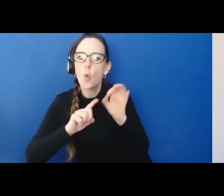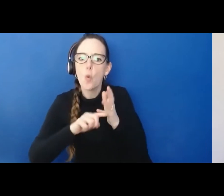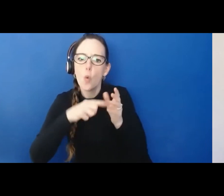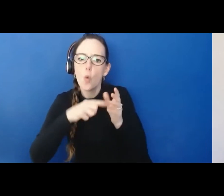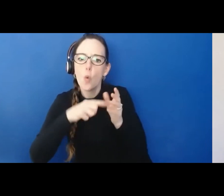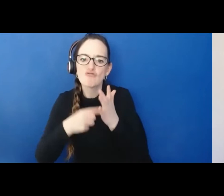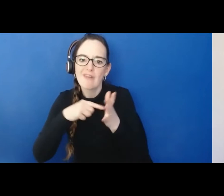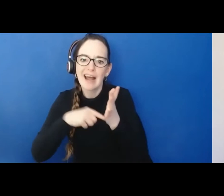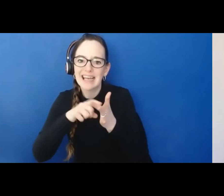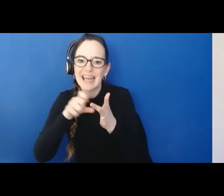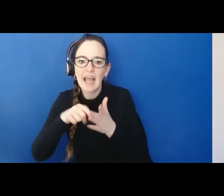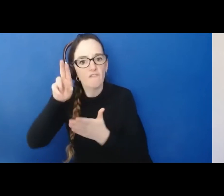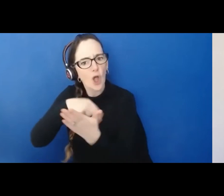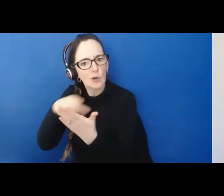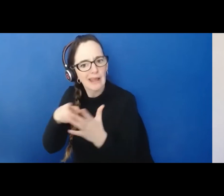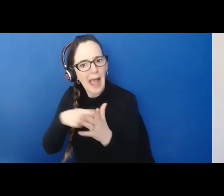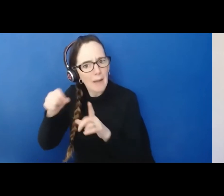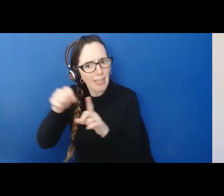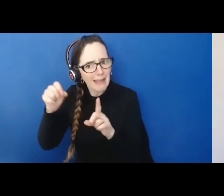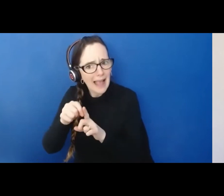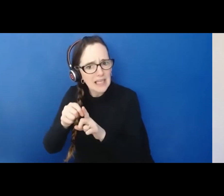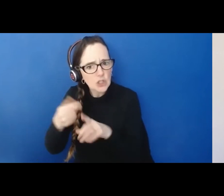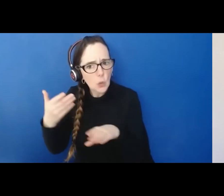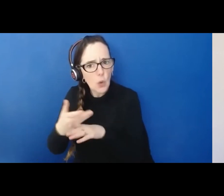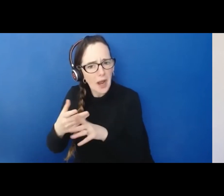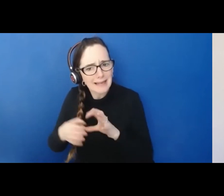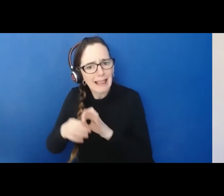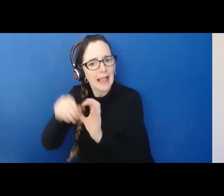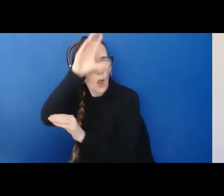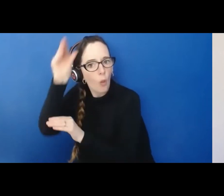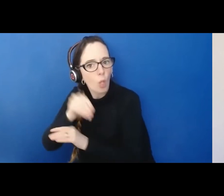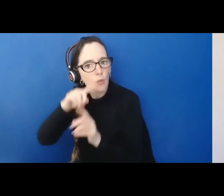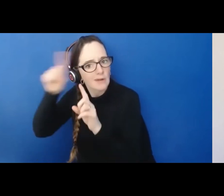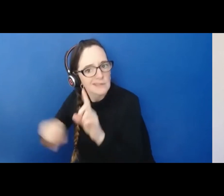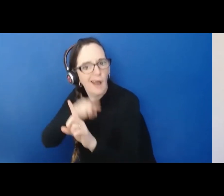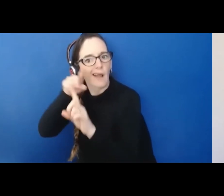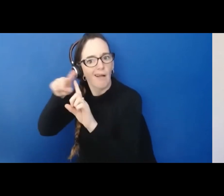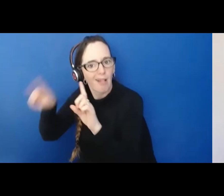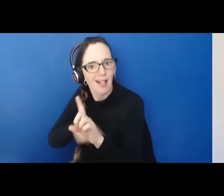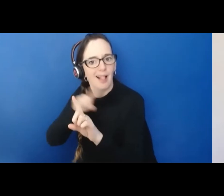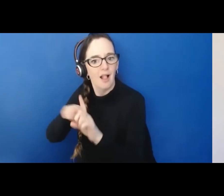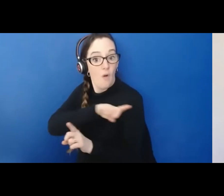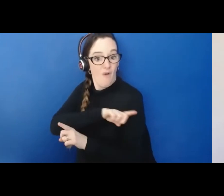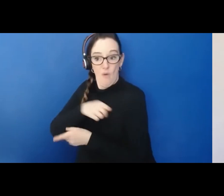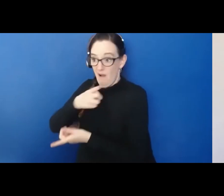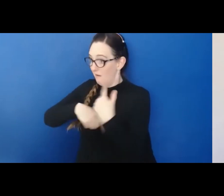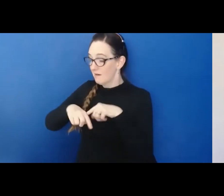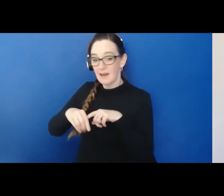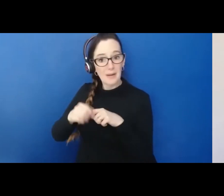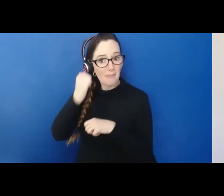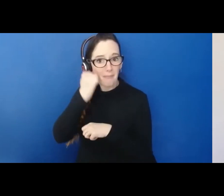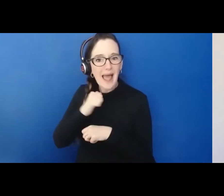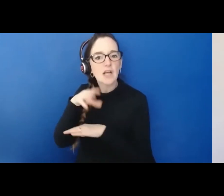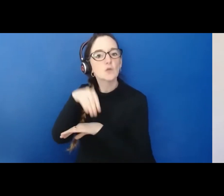because inside Black Swan we actually need to use decision creating mechanisms.